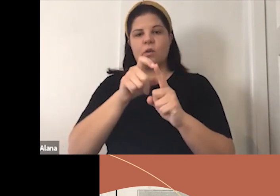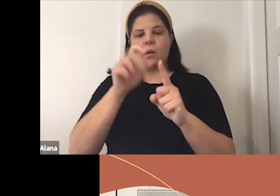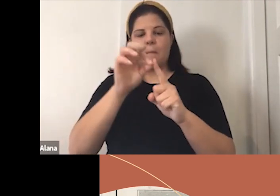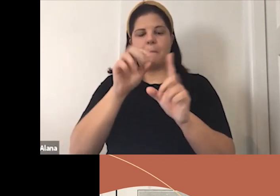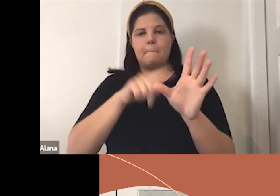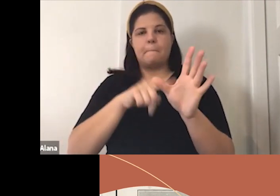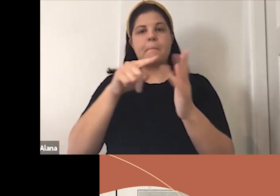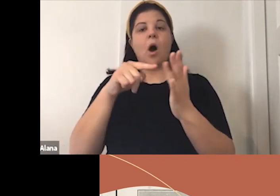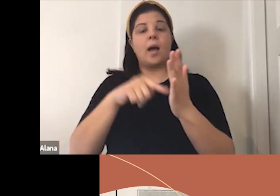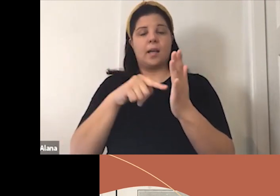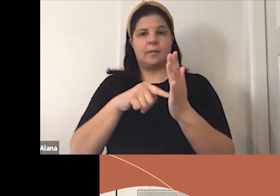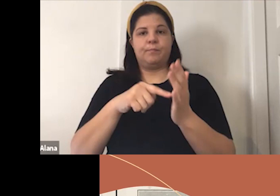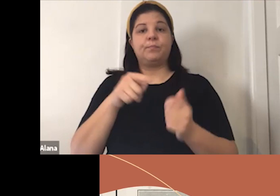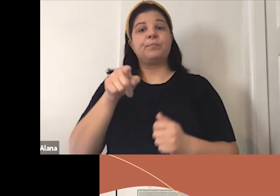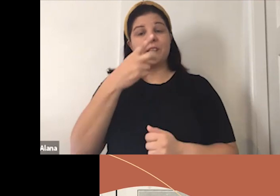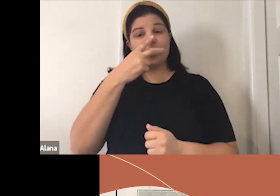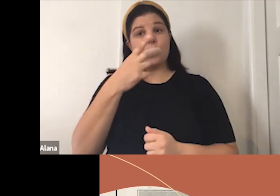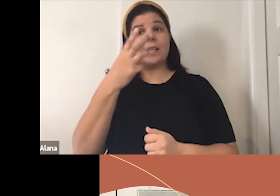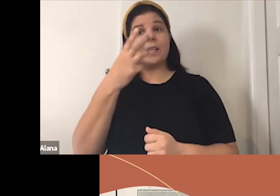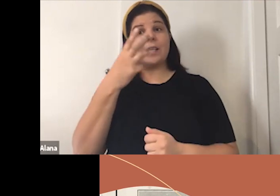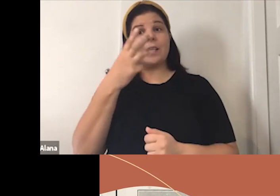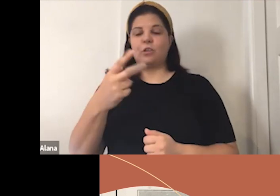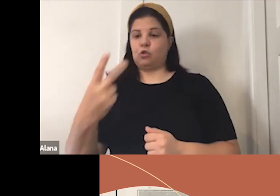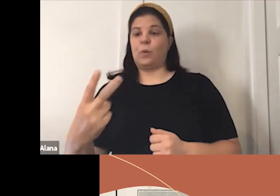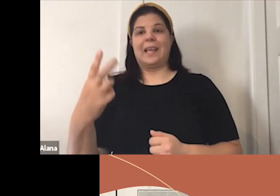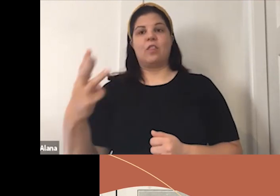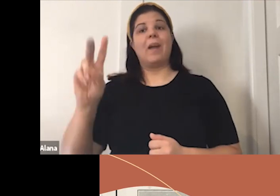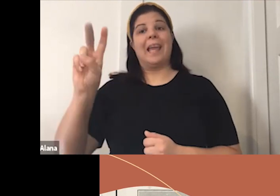He was 23 inches tall.